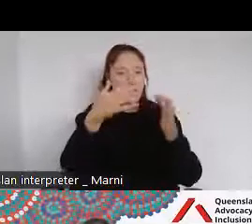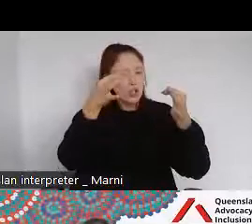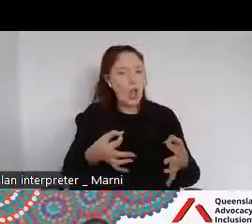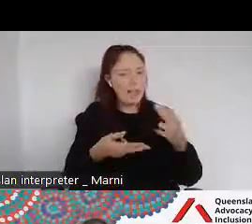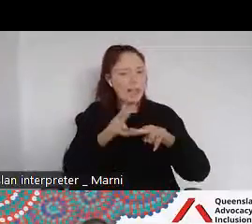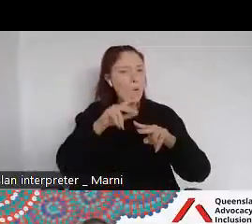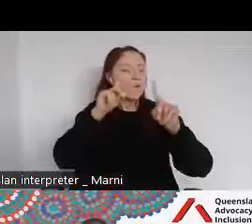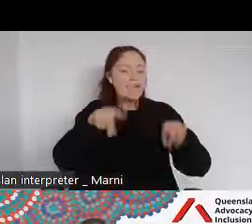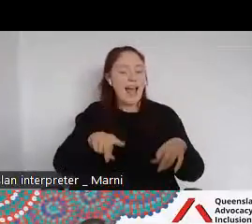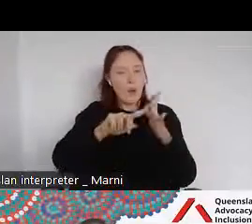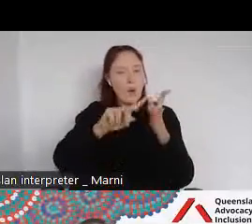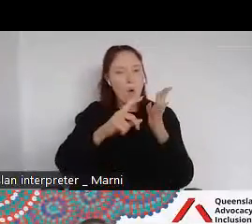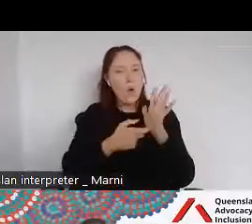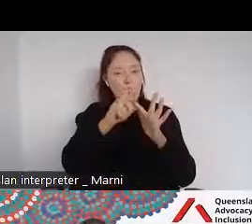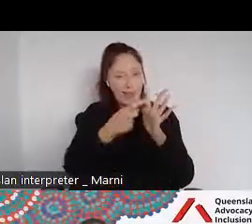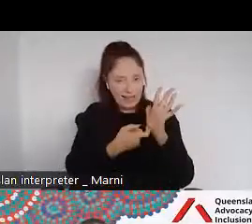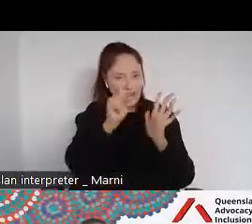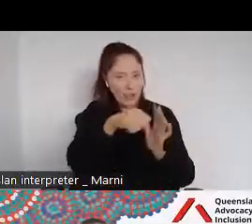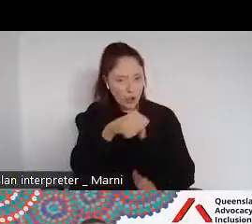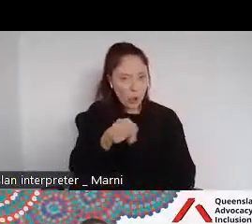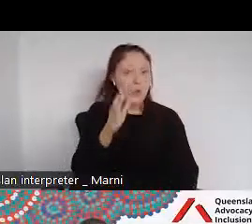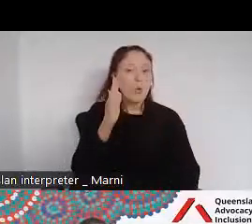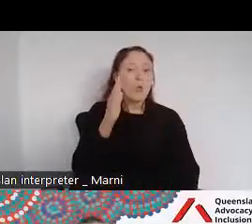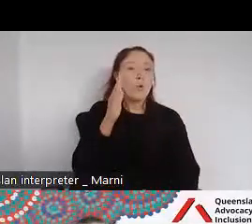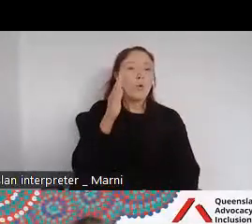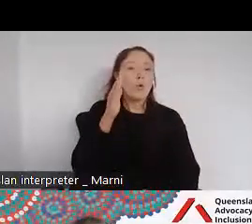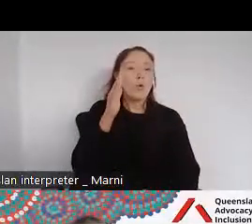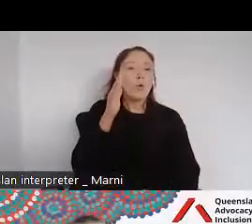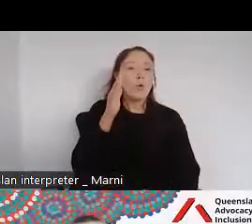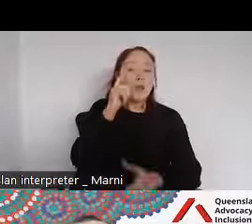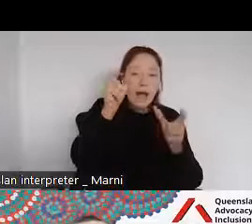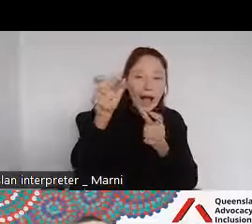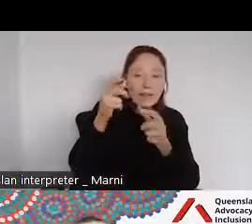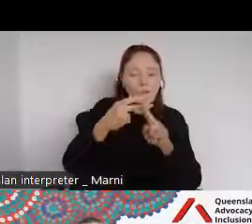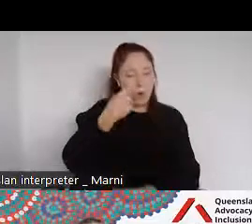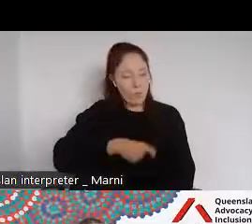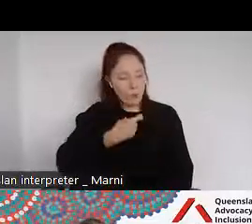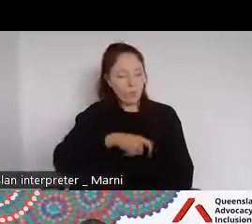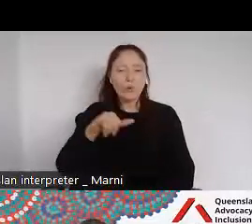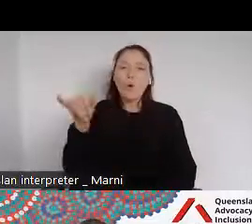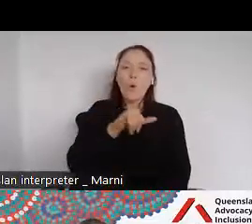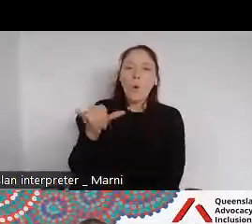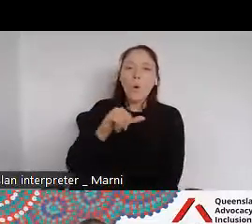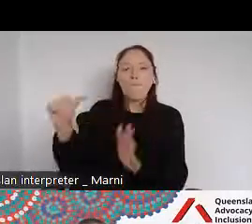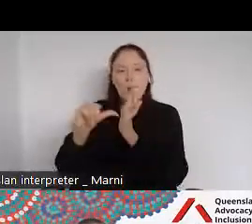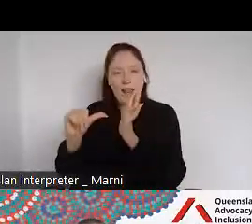to appoint a guardian for a personal matter or an administrator for a financial matter for an adult